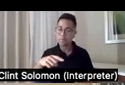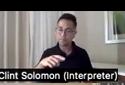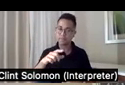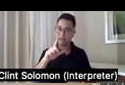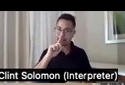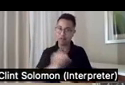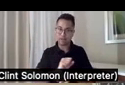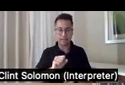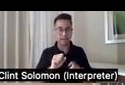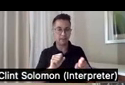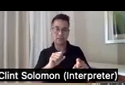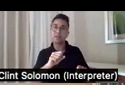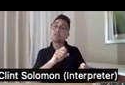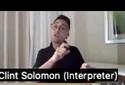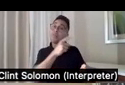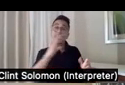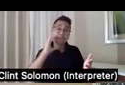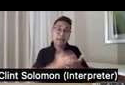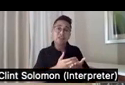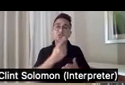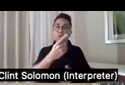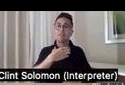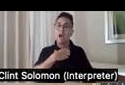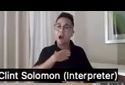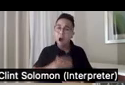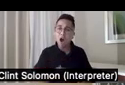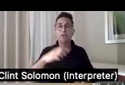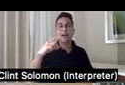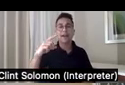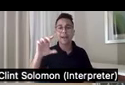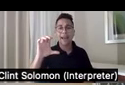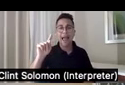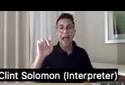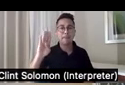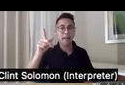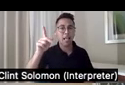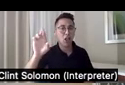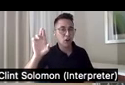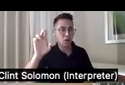so this picture is one of the hungry caterpillar uh it's a book for which a number of people